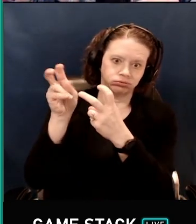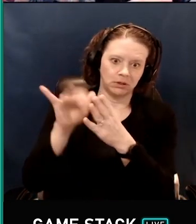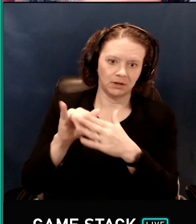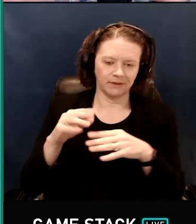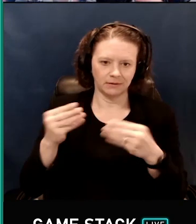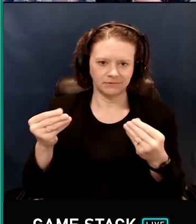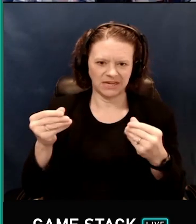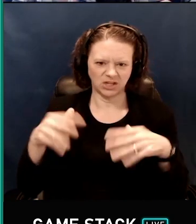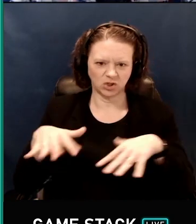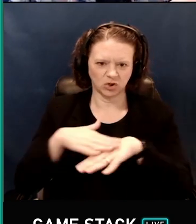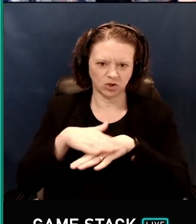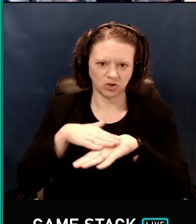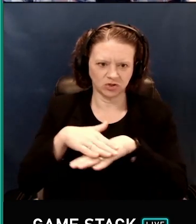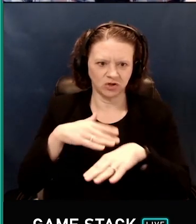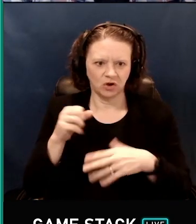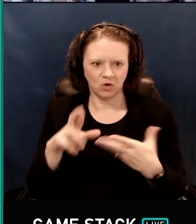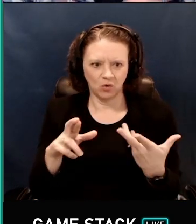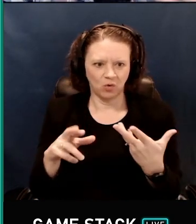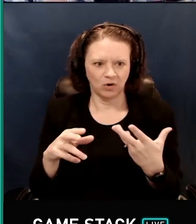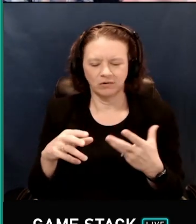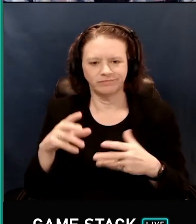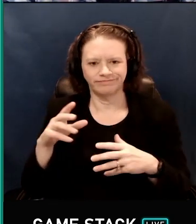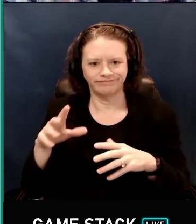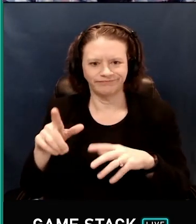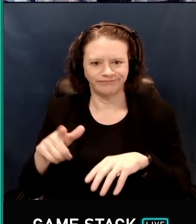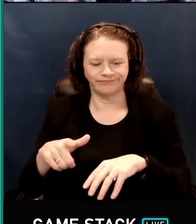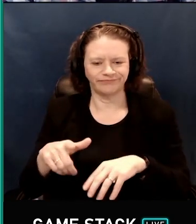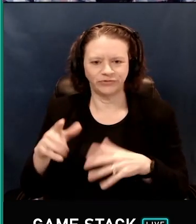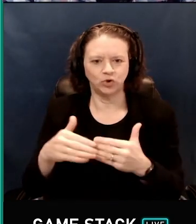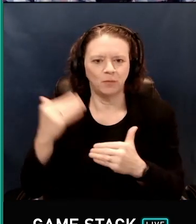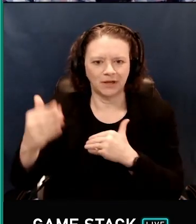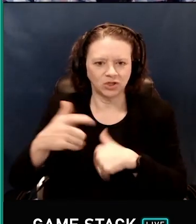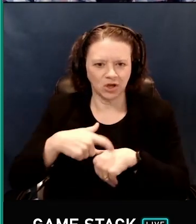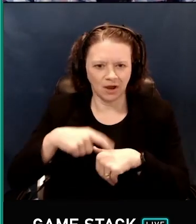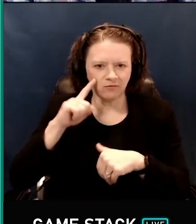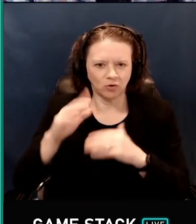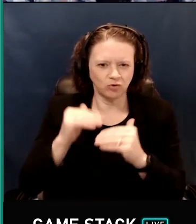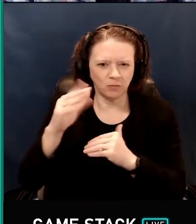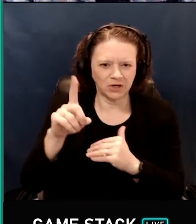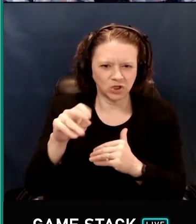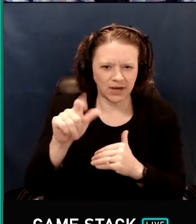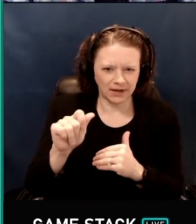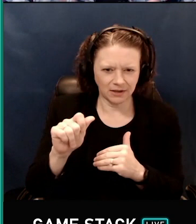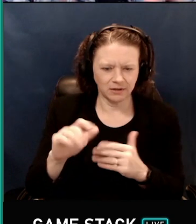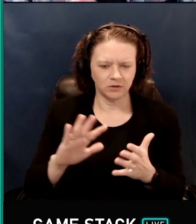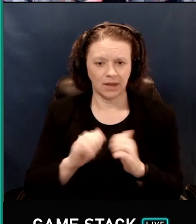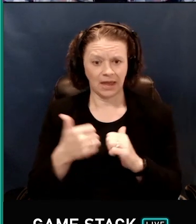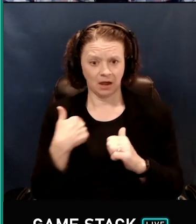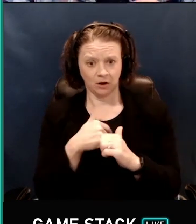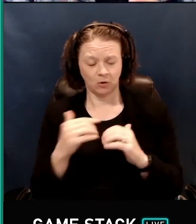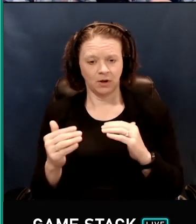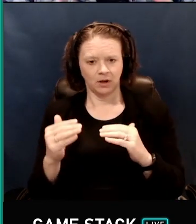much time to load too much data. And so how do we get down to that under one second load time? Northstar, that's where we really want to go,